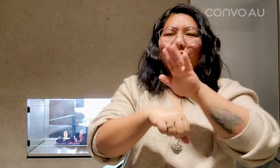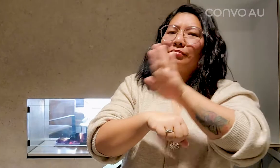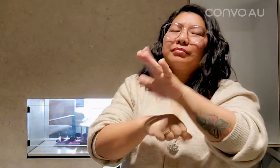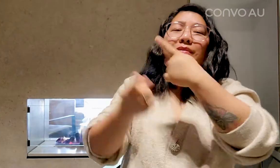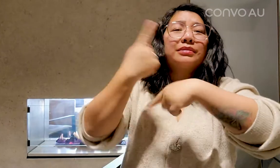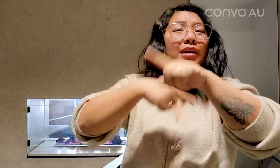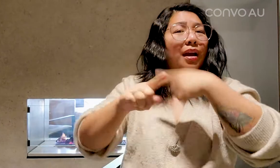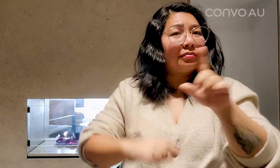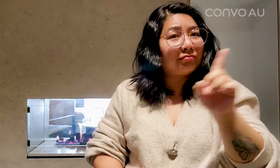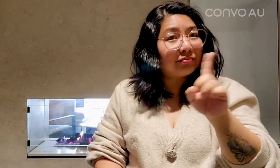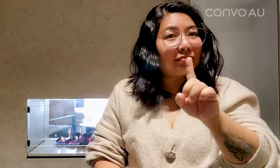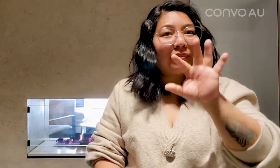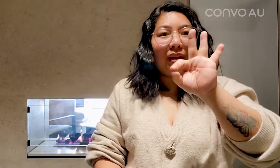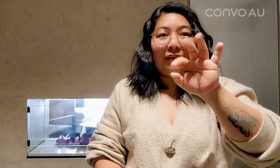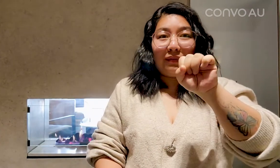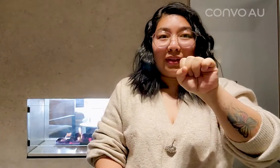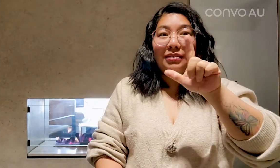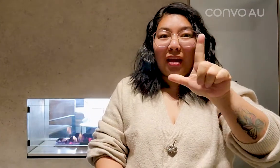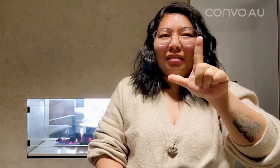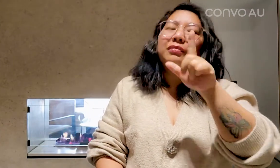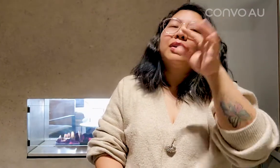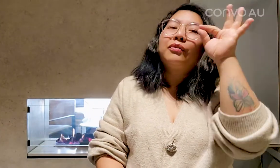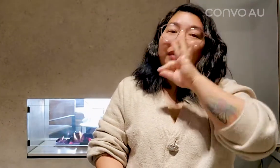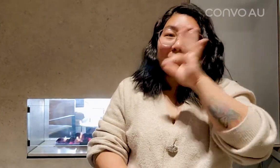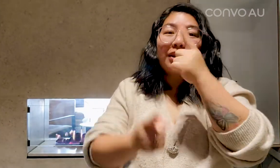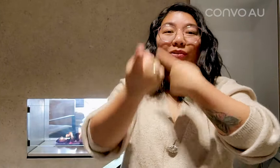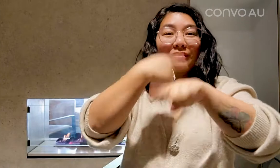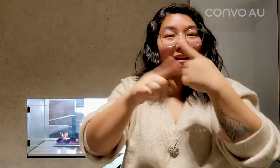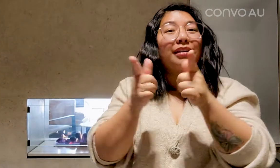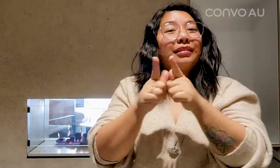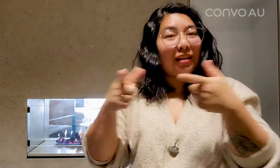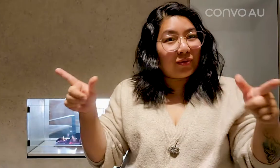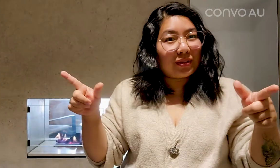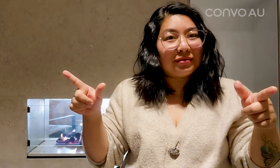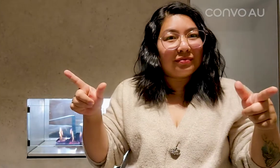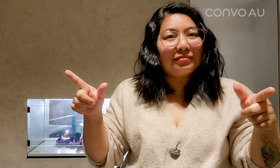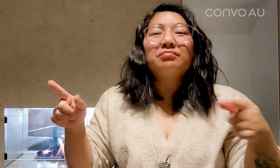We have a sign language called "Filipino Sign Language" (FSL).